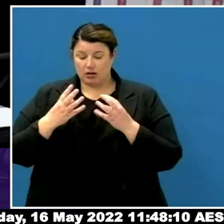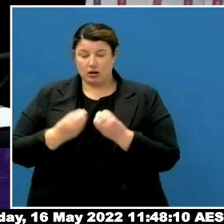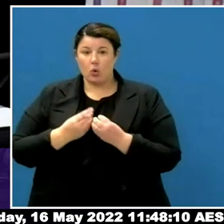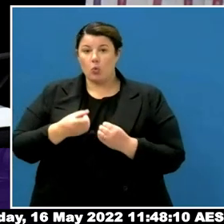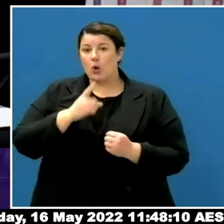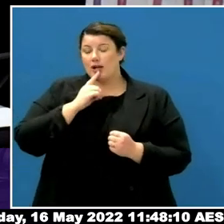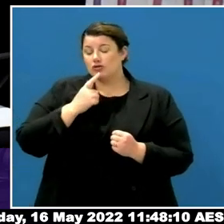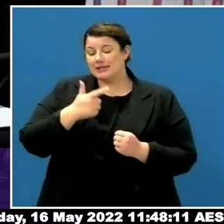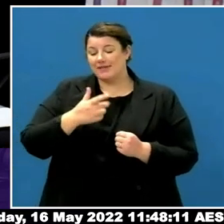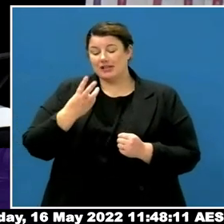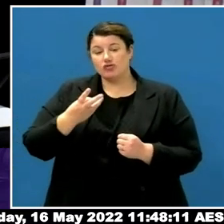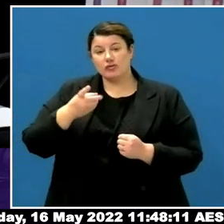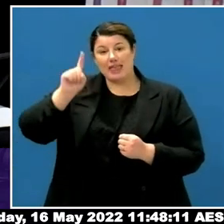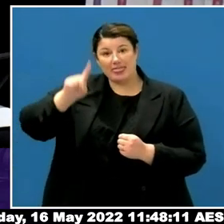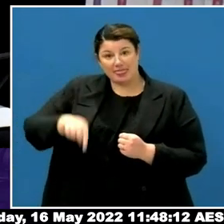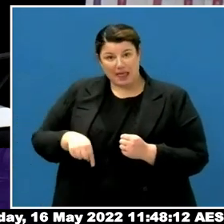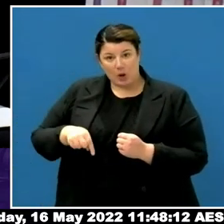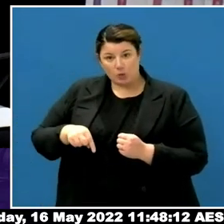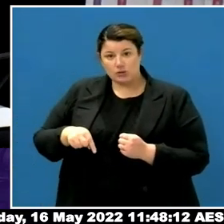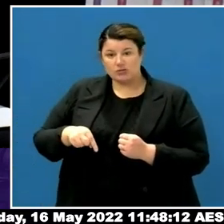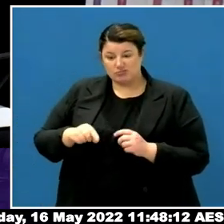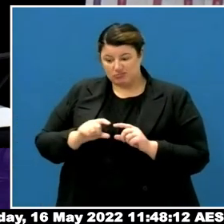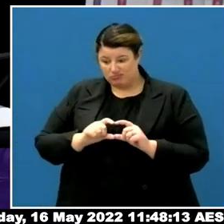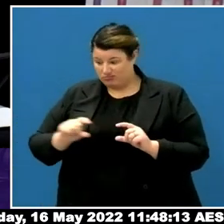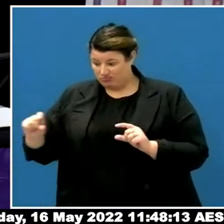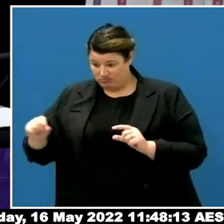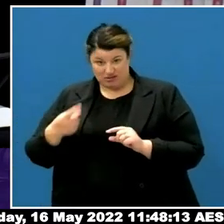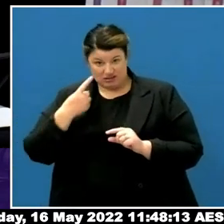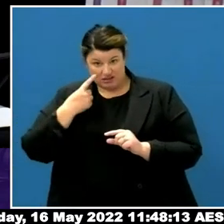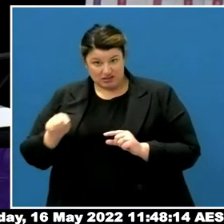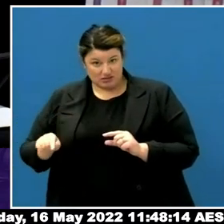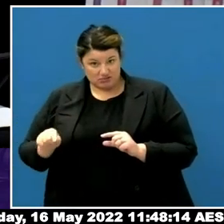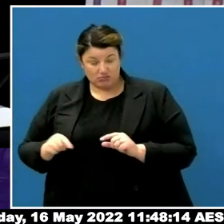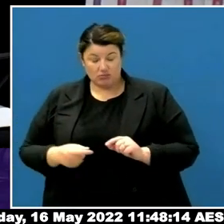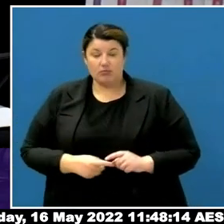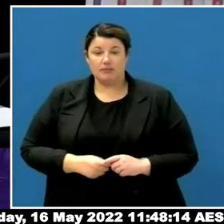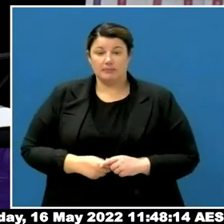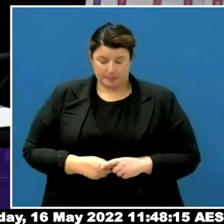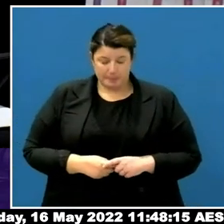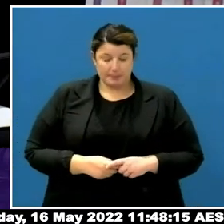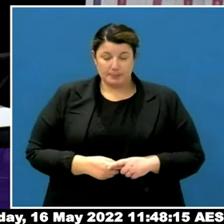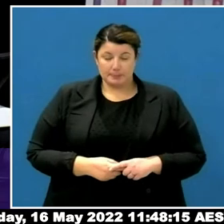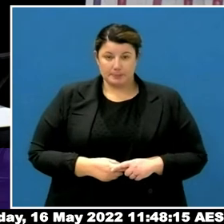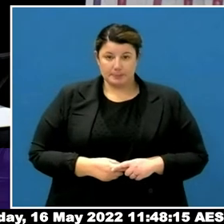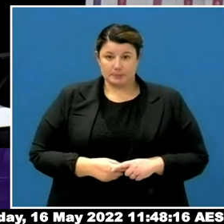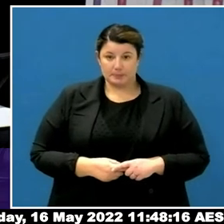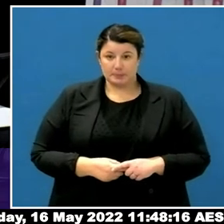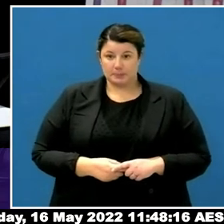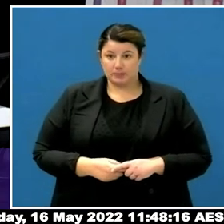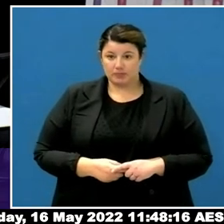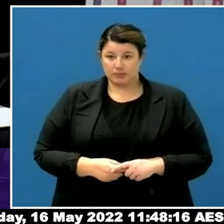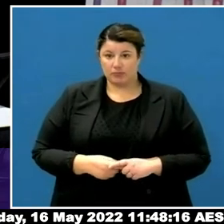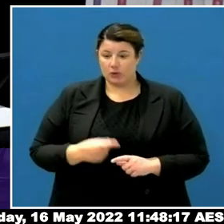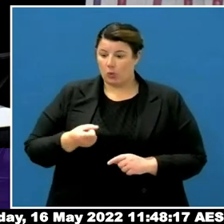Yes. CHAIR: Do you have an understanding of what that figure refers